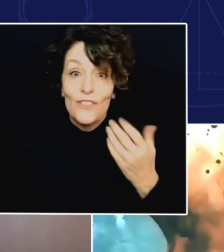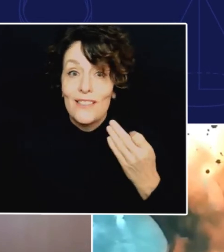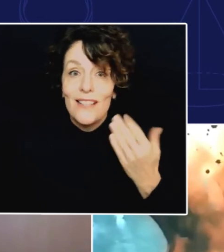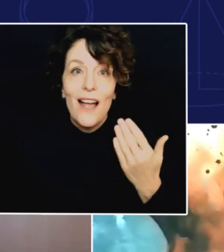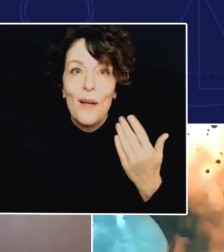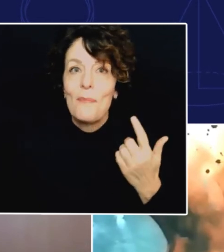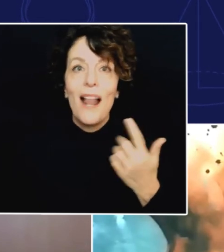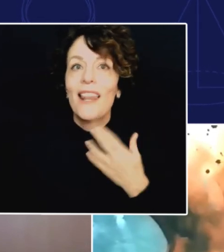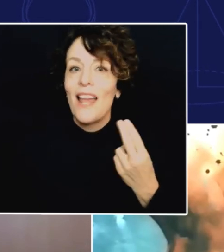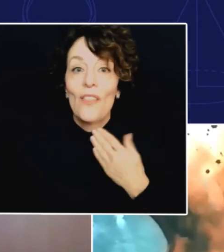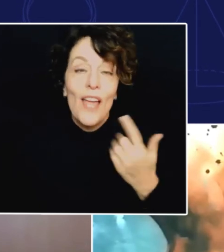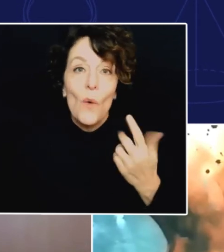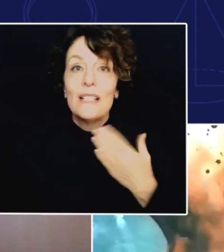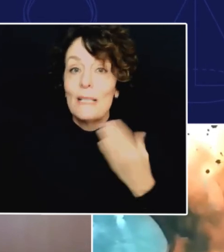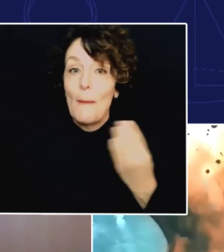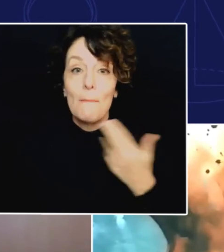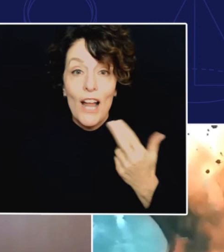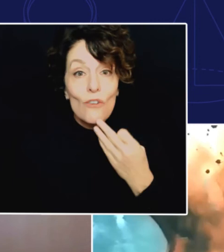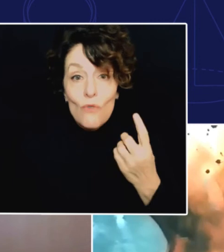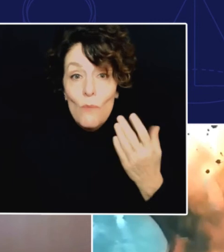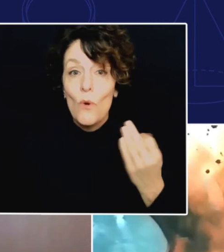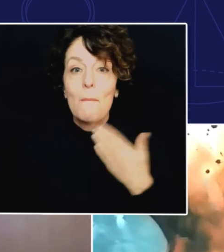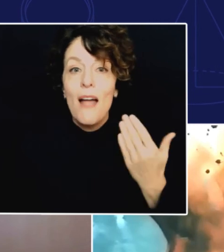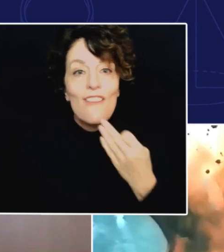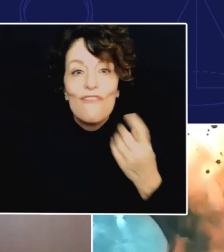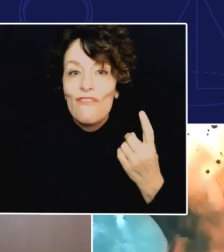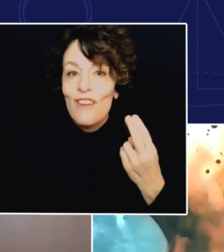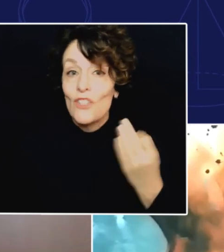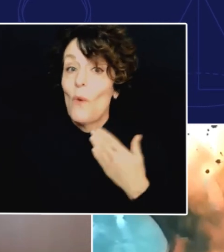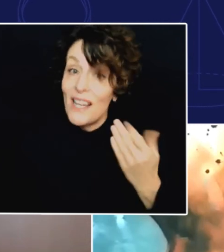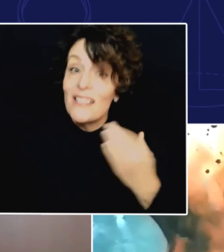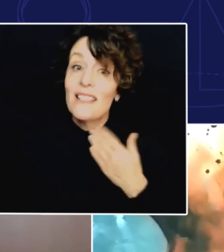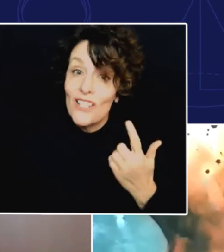else, like, that was in my group, or in my friends and so